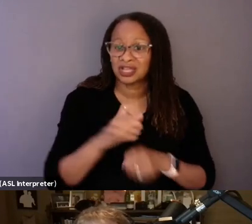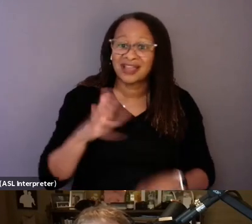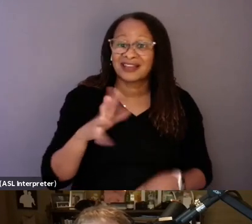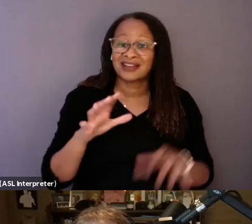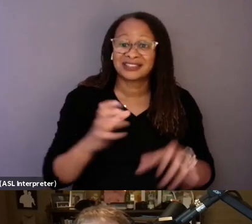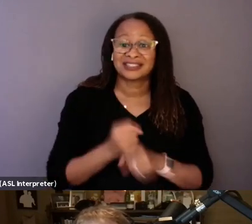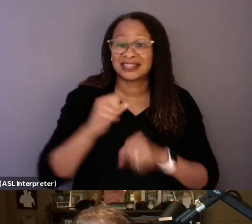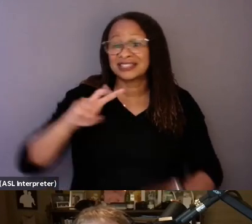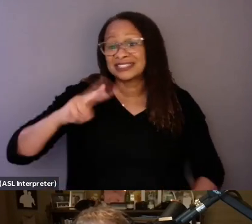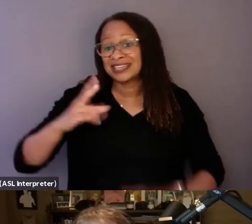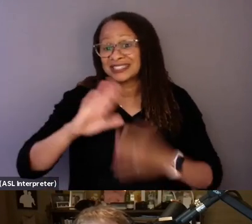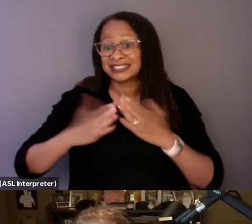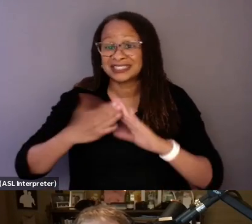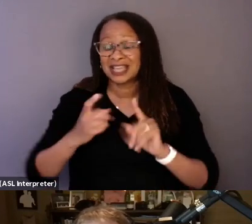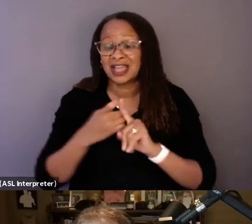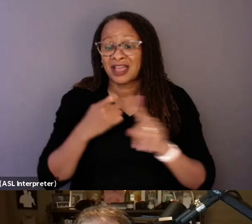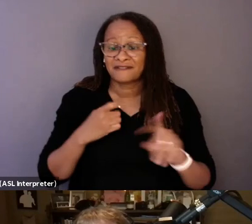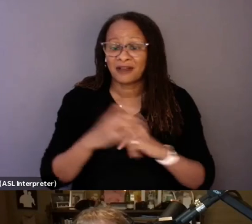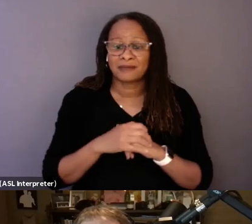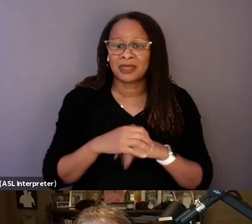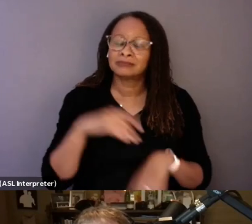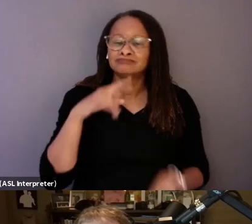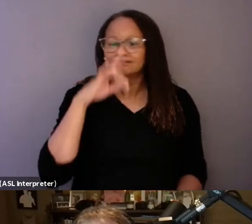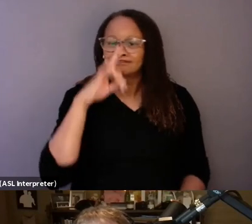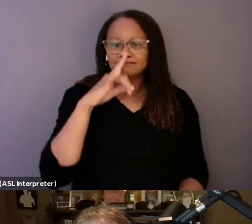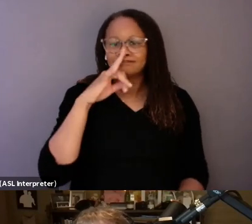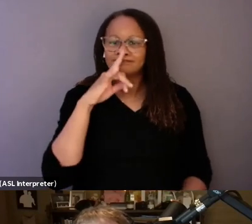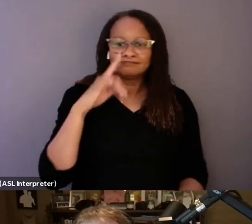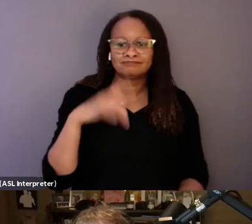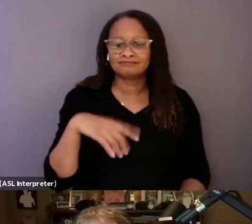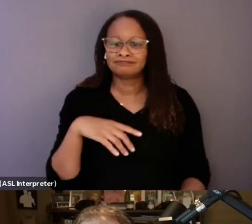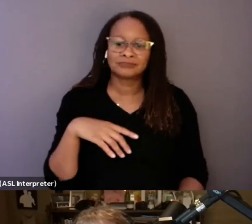from the upper cross kind of breast split-off jokes